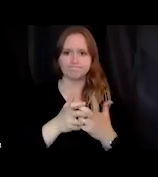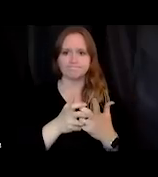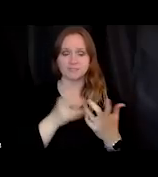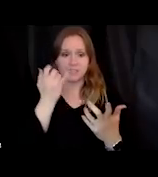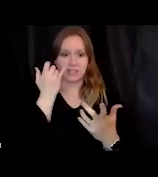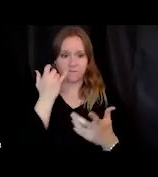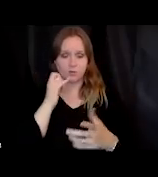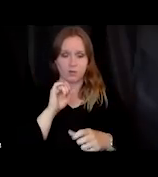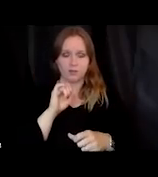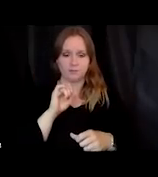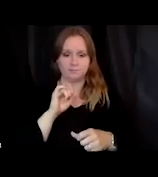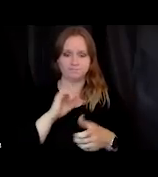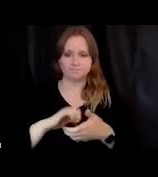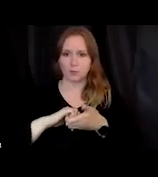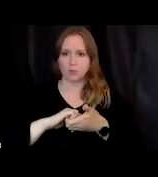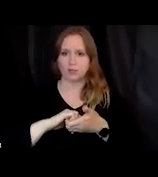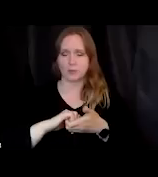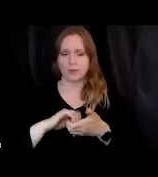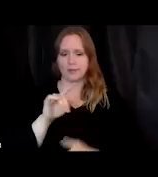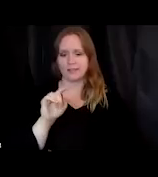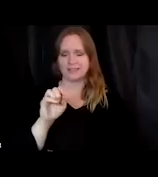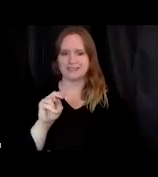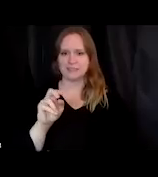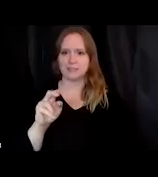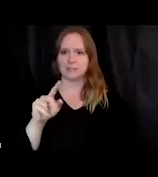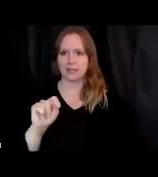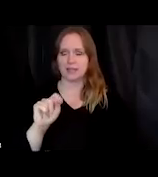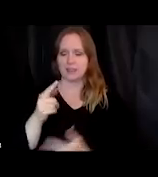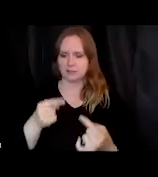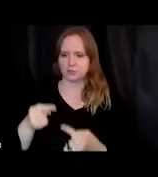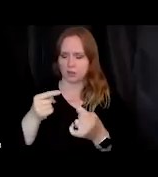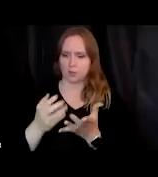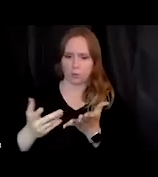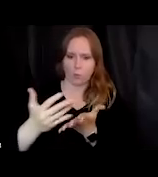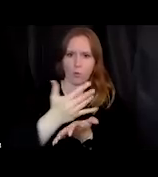that is struggling with hoarding and you also have a way to communicate with